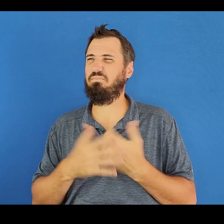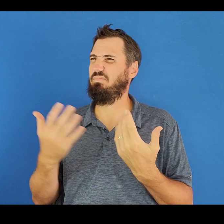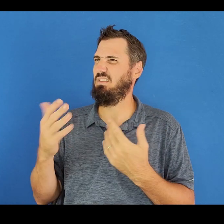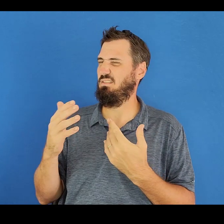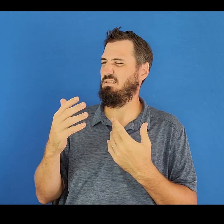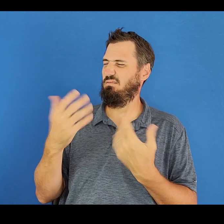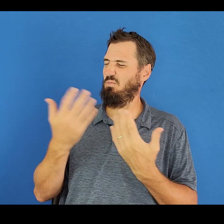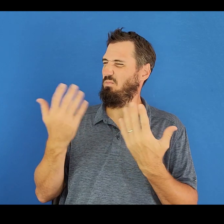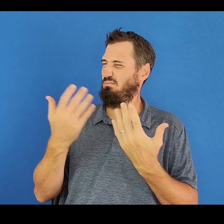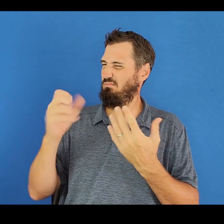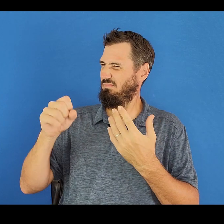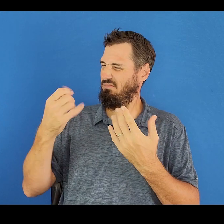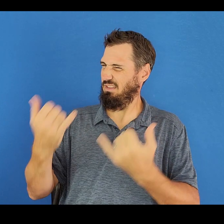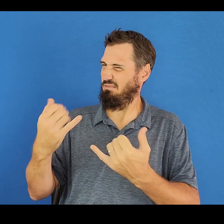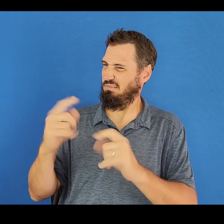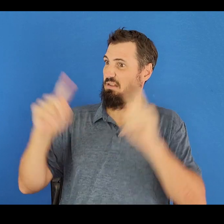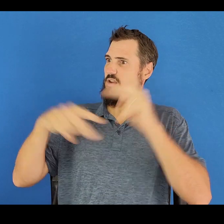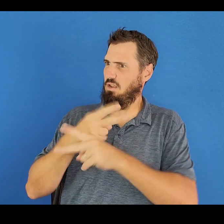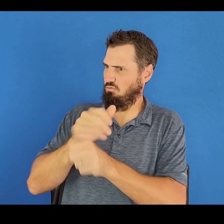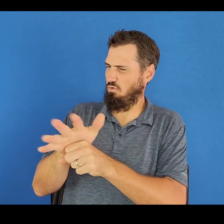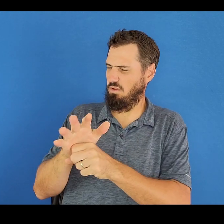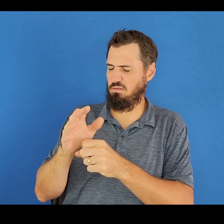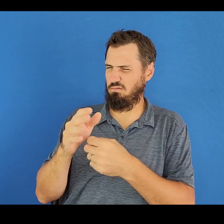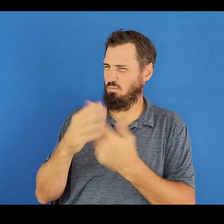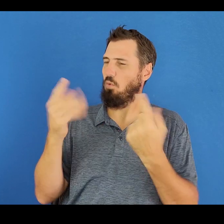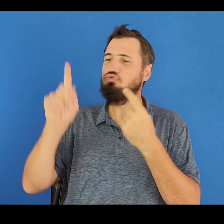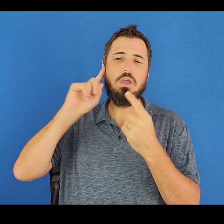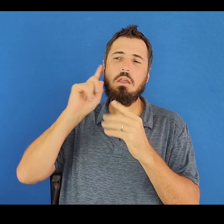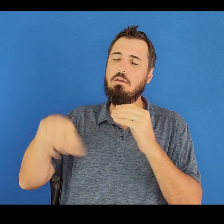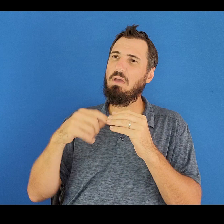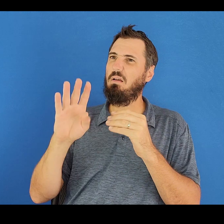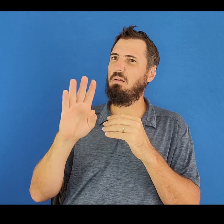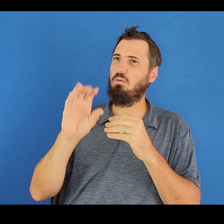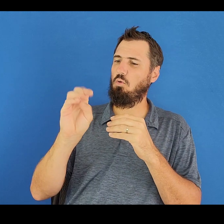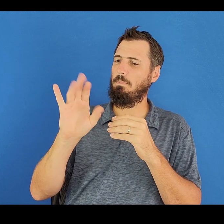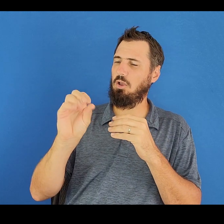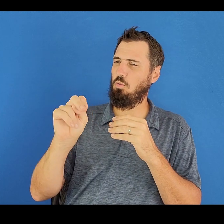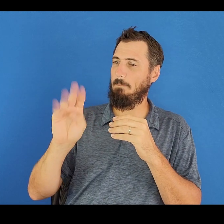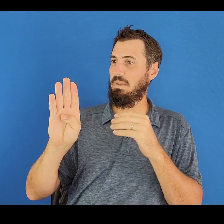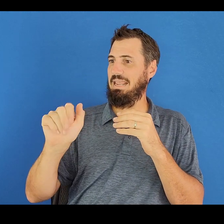Speaking of variants, what is the latest on the Omicron BA.2 sub-variant in Hawaii?